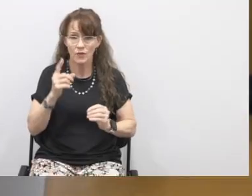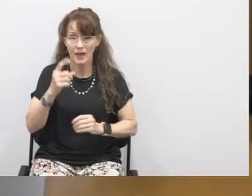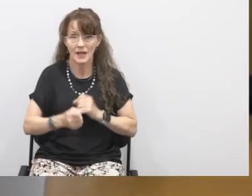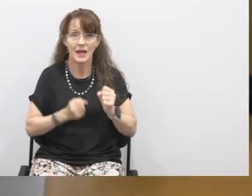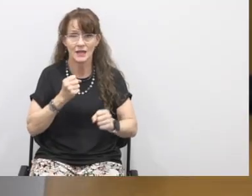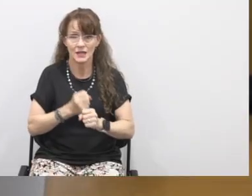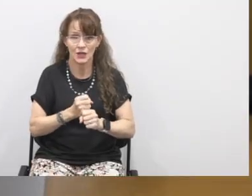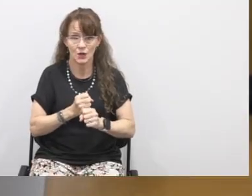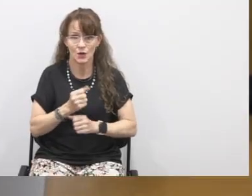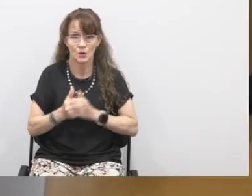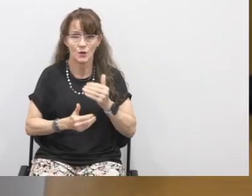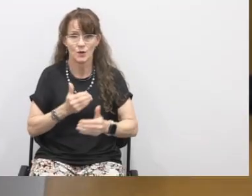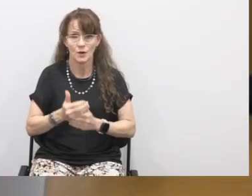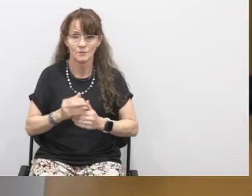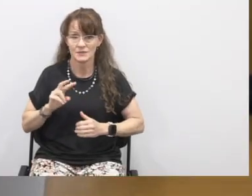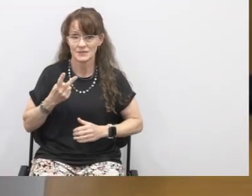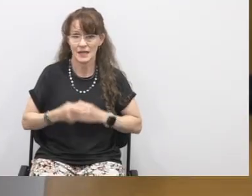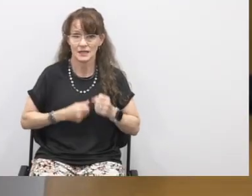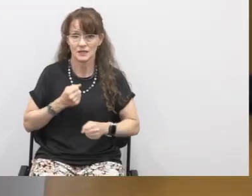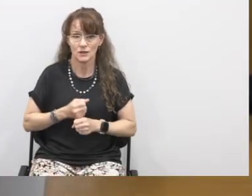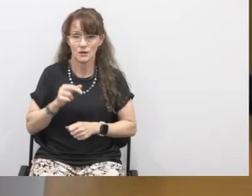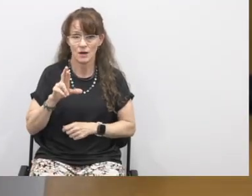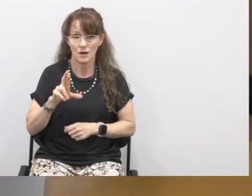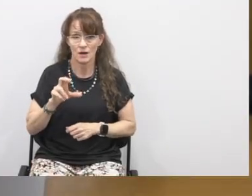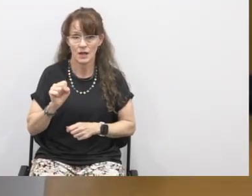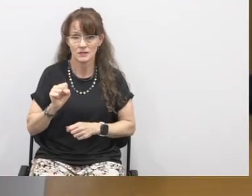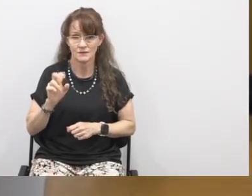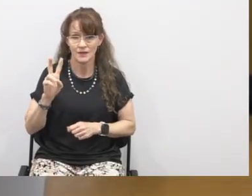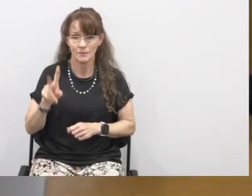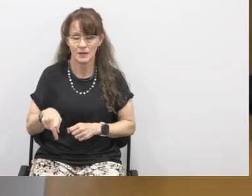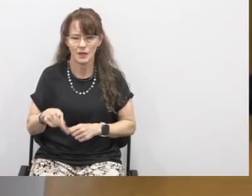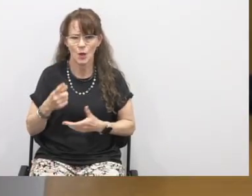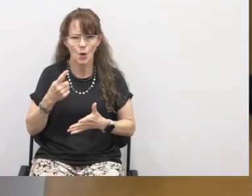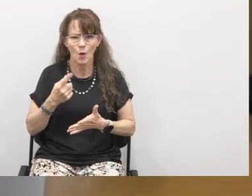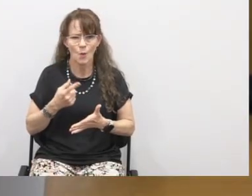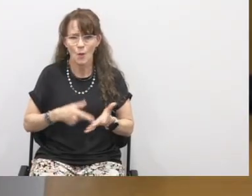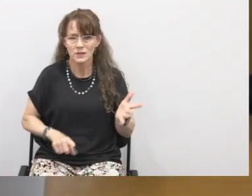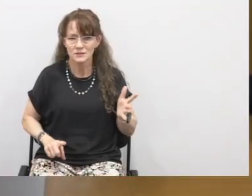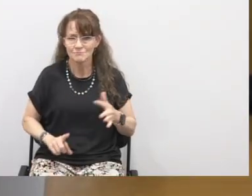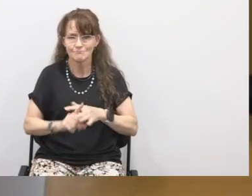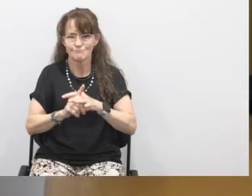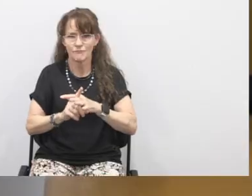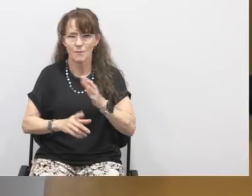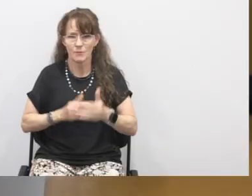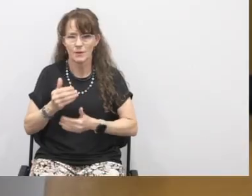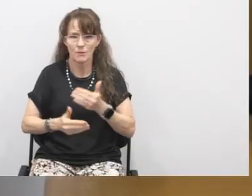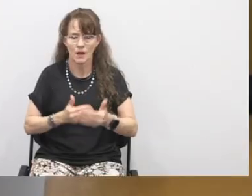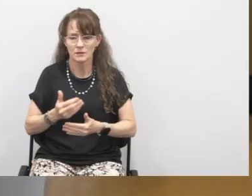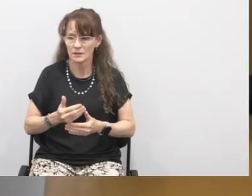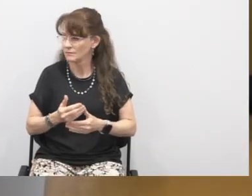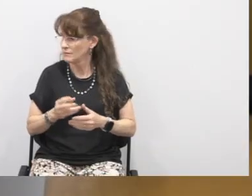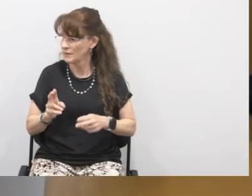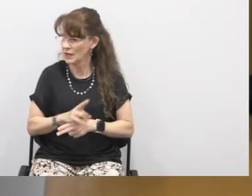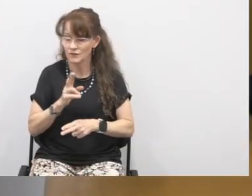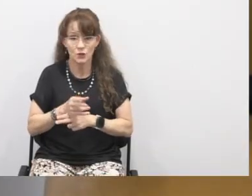As you shared, this is your second year in RSVP. What is coming out from the process that you've used? So. - Yes.